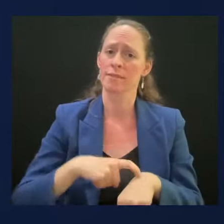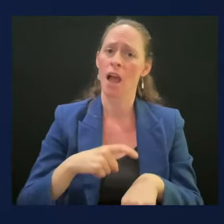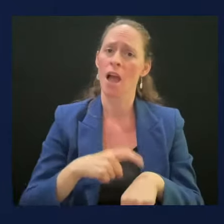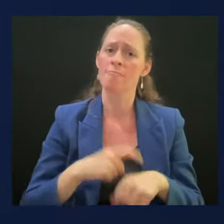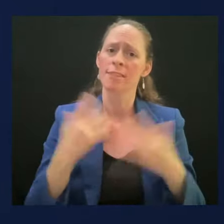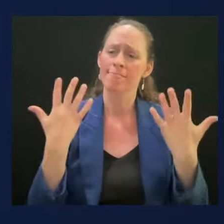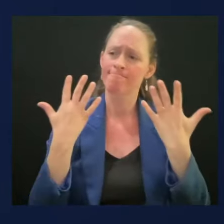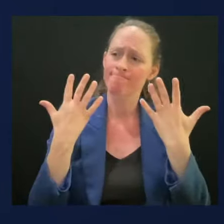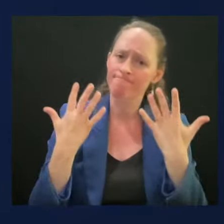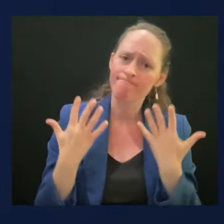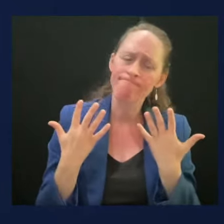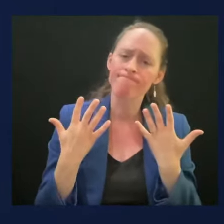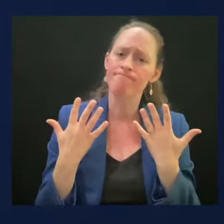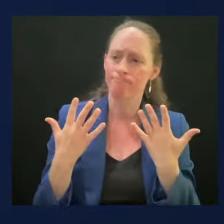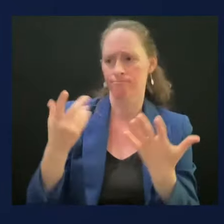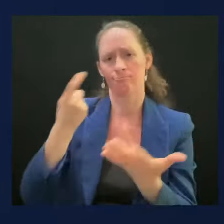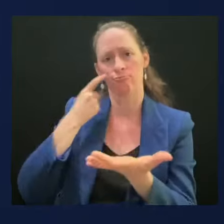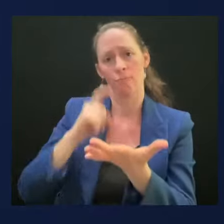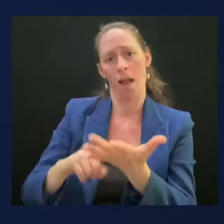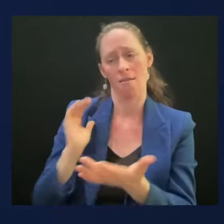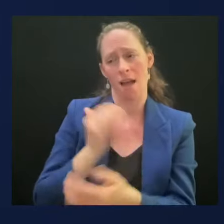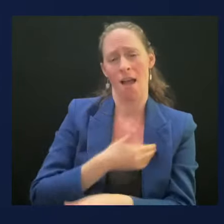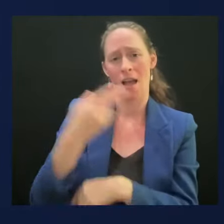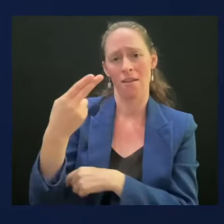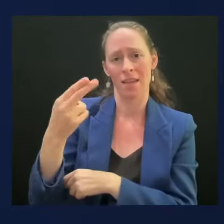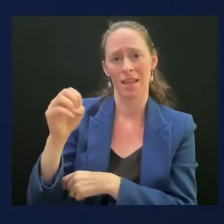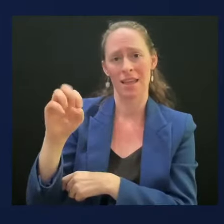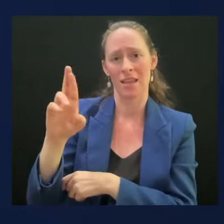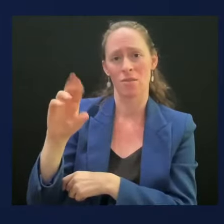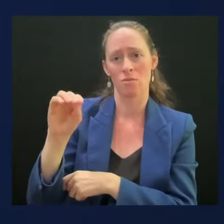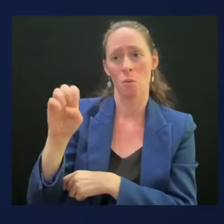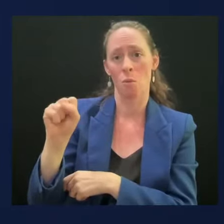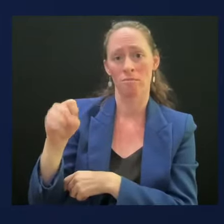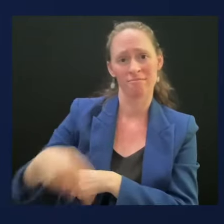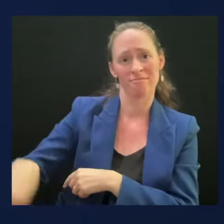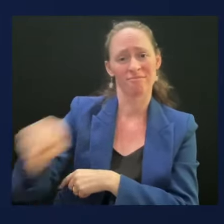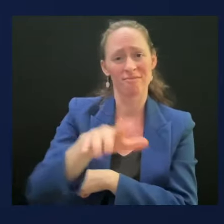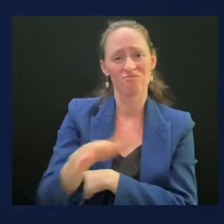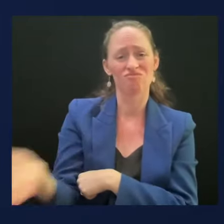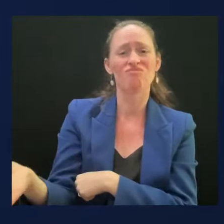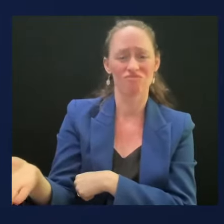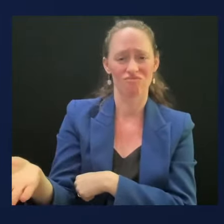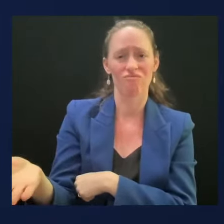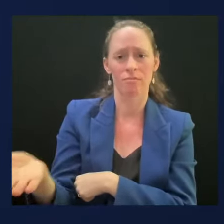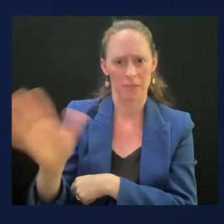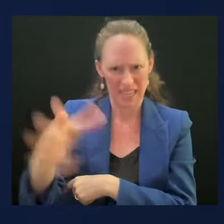to once again stand amid the rows and rows of marble stones and bear witness to the brave women